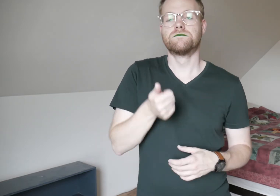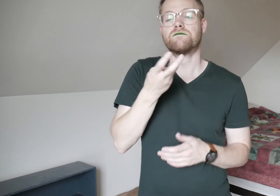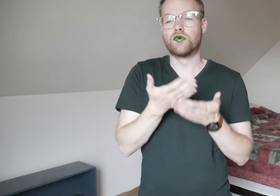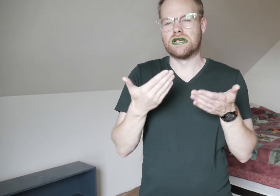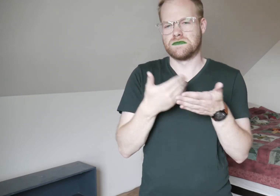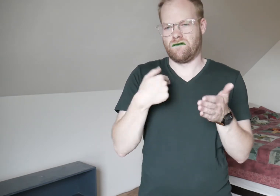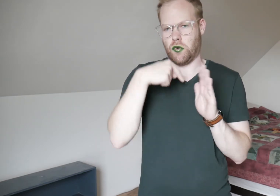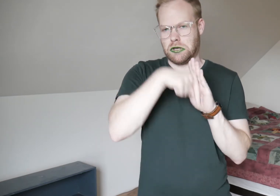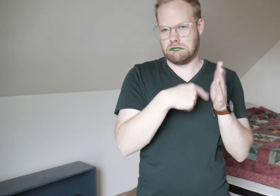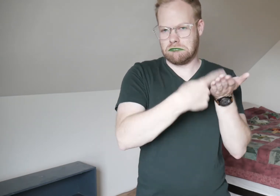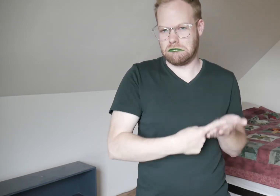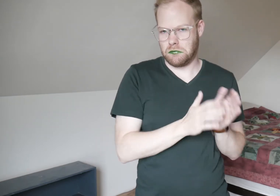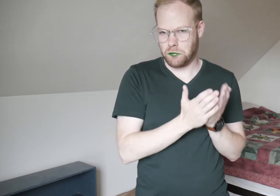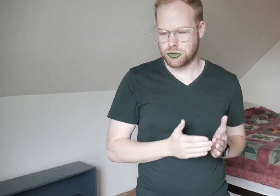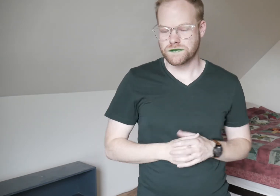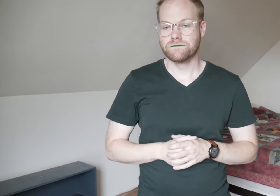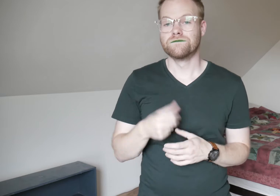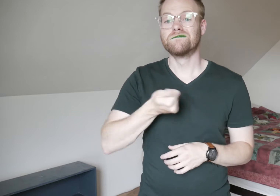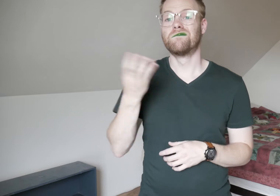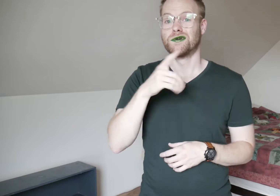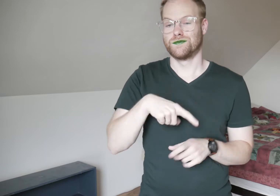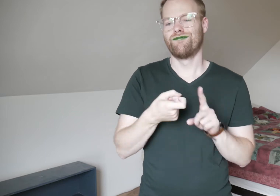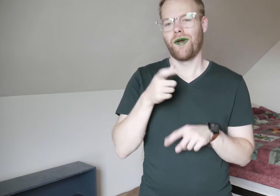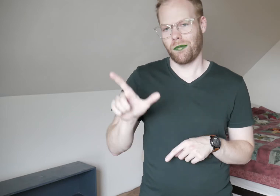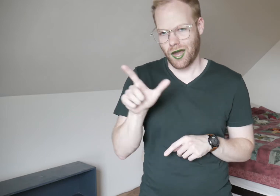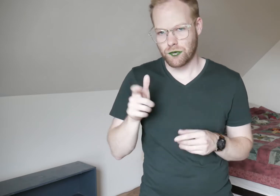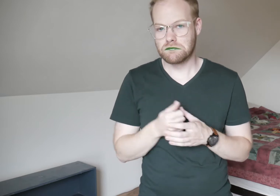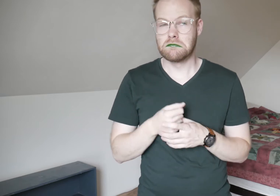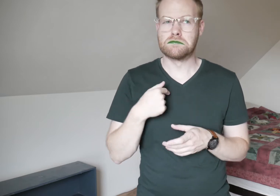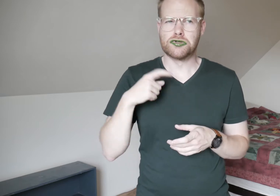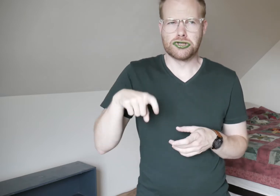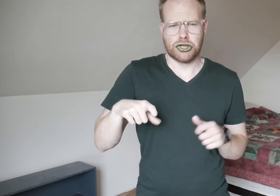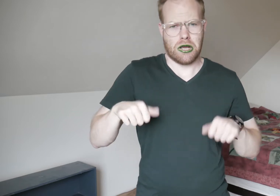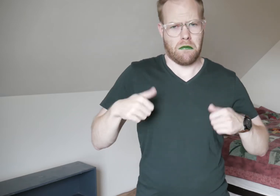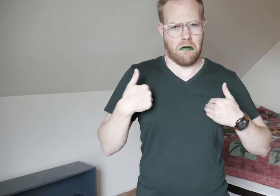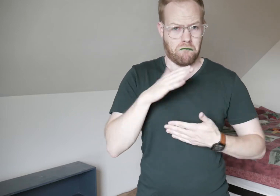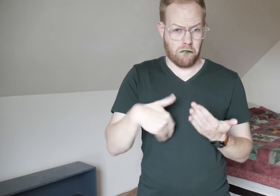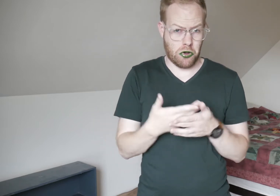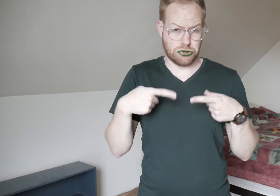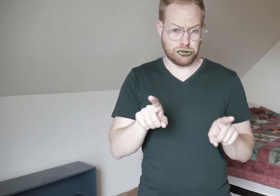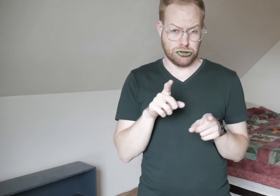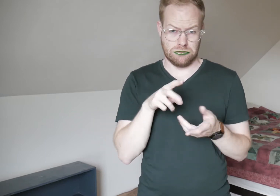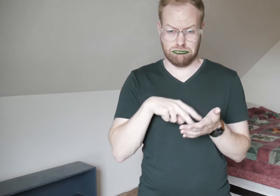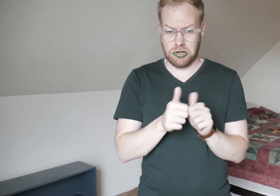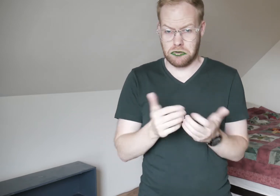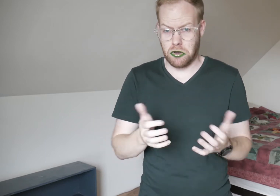A few things before I go into the books. Multiple books are from the library, and I should be able to have them all during the readathon.